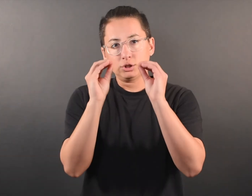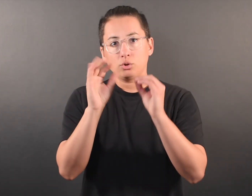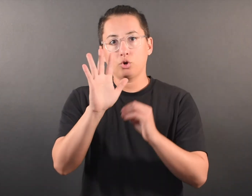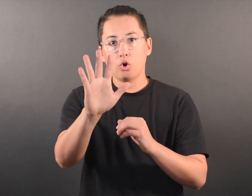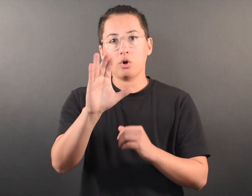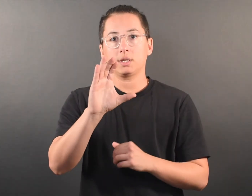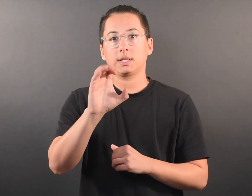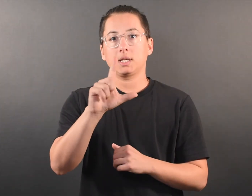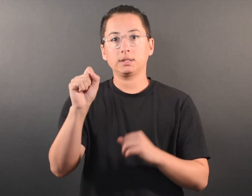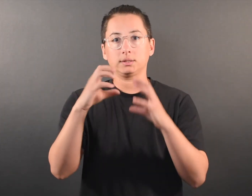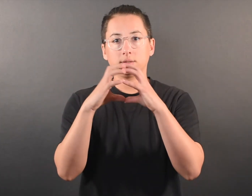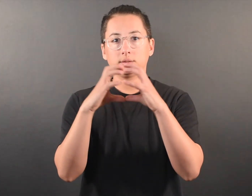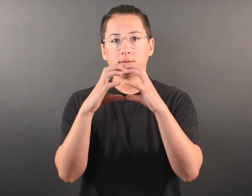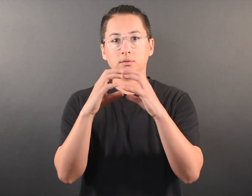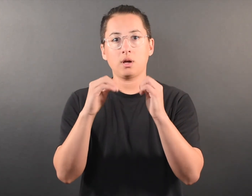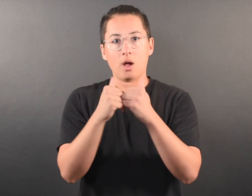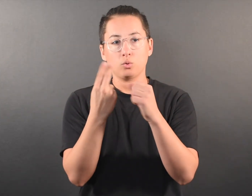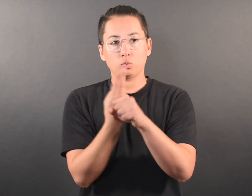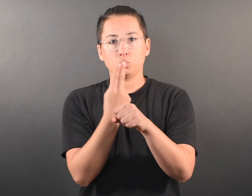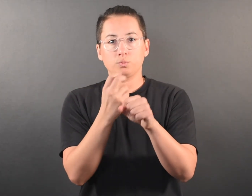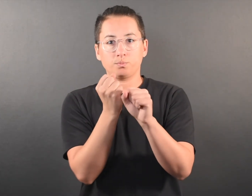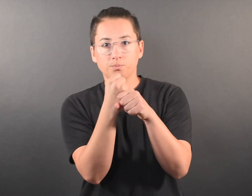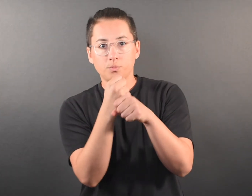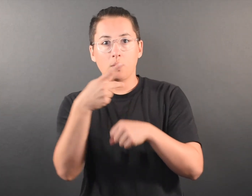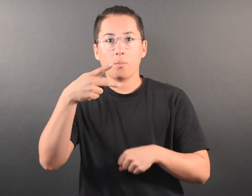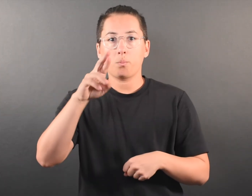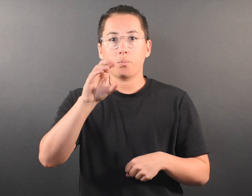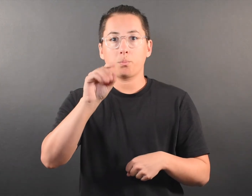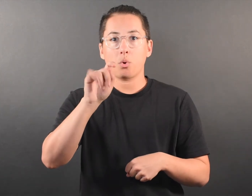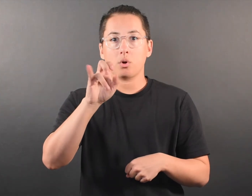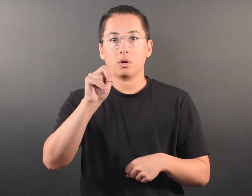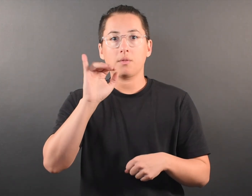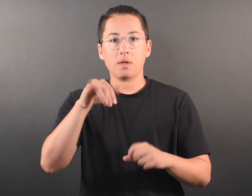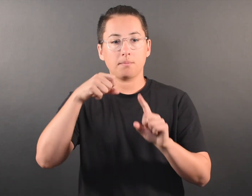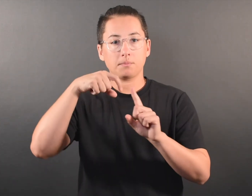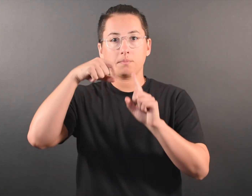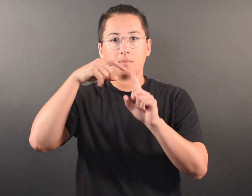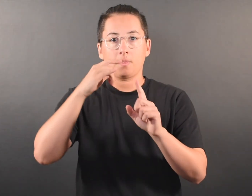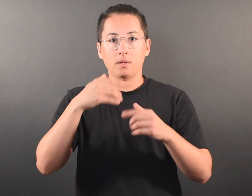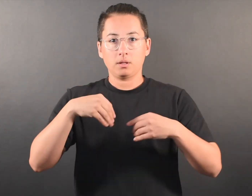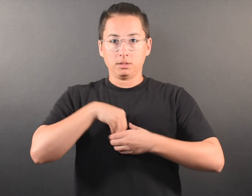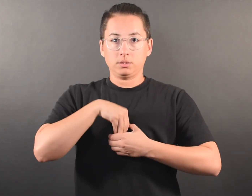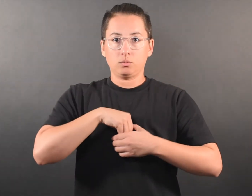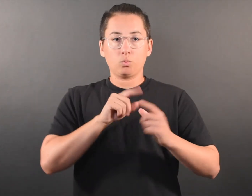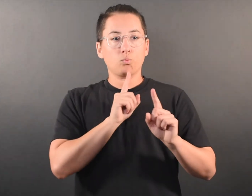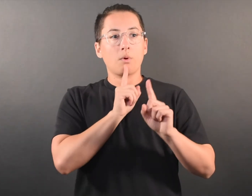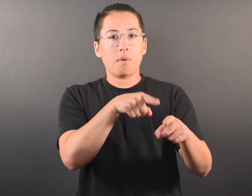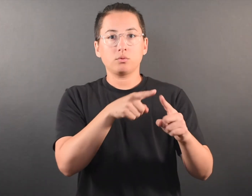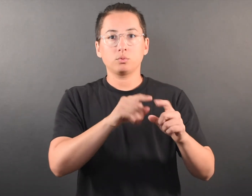to teach your cells how to make a protein that will trigger an immune response to COVID-19.